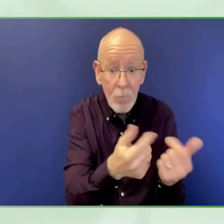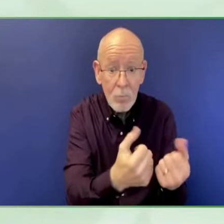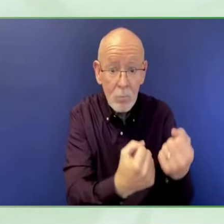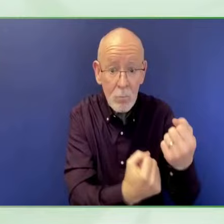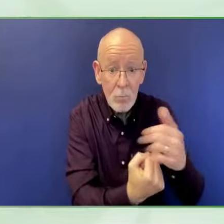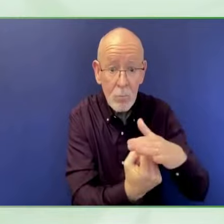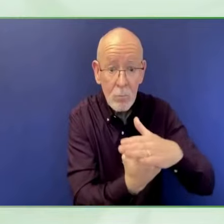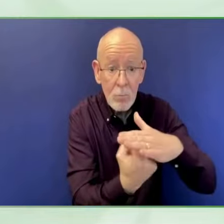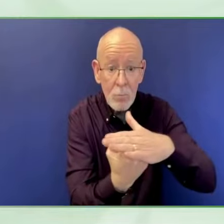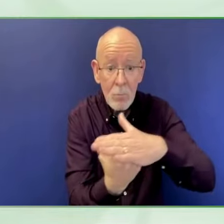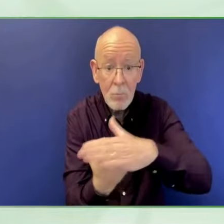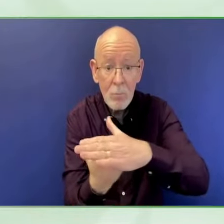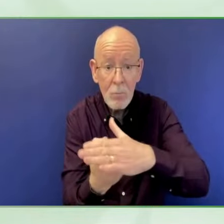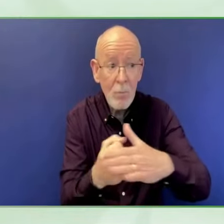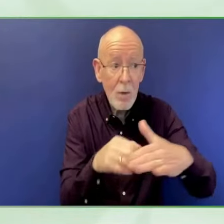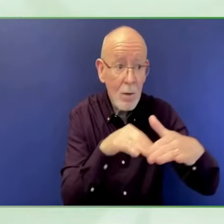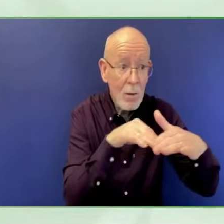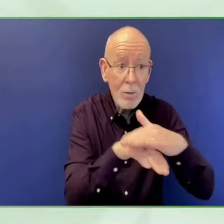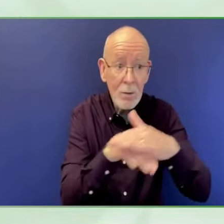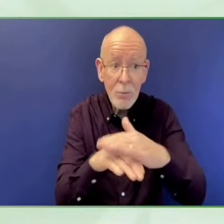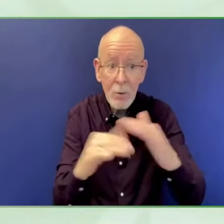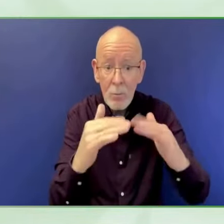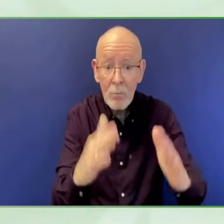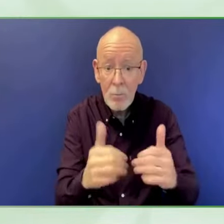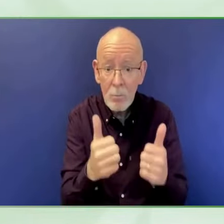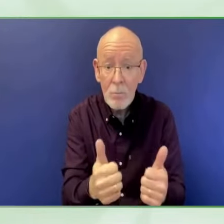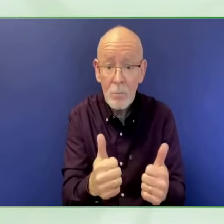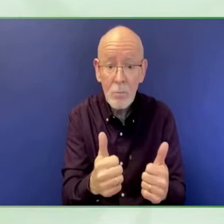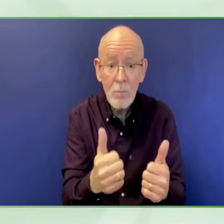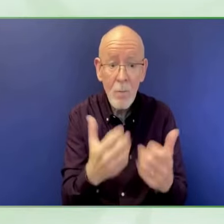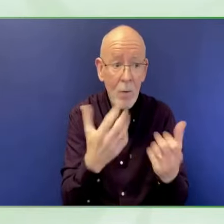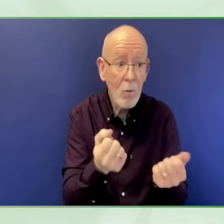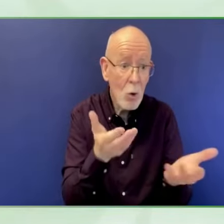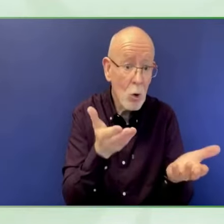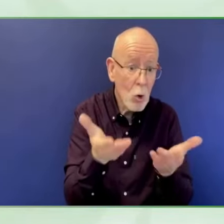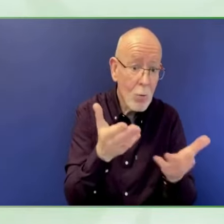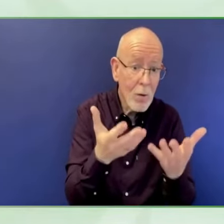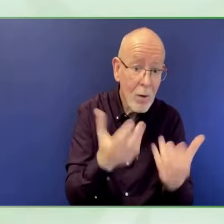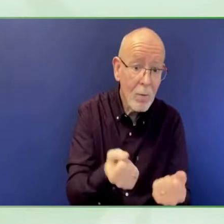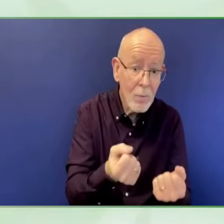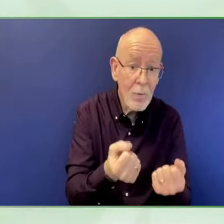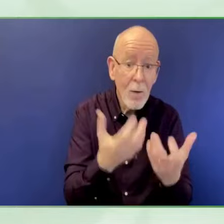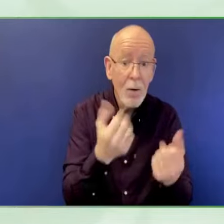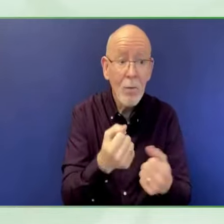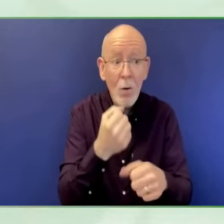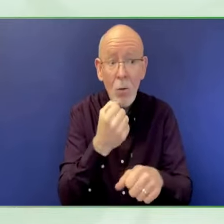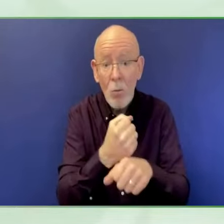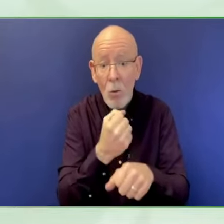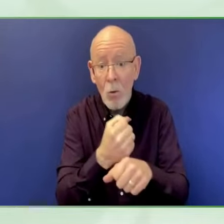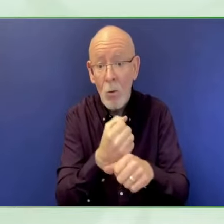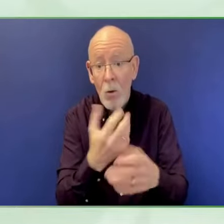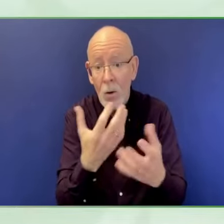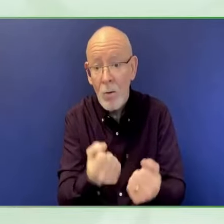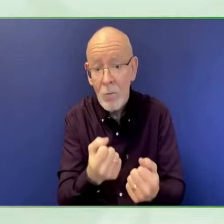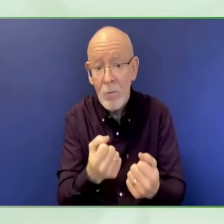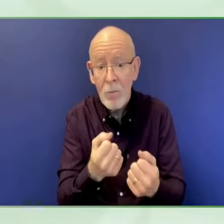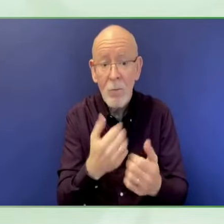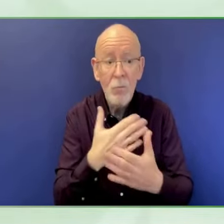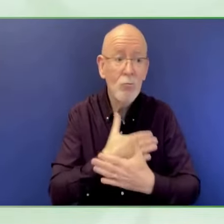And the attitude of the public and even in Israel, according to the